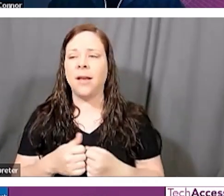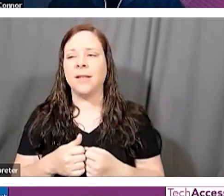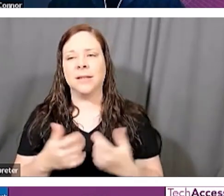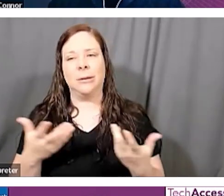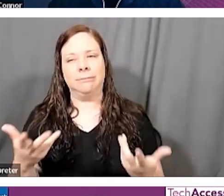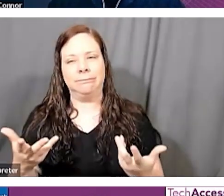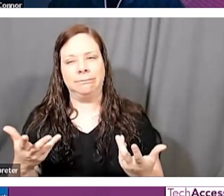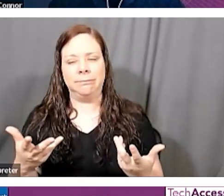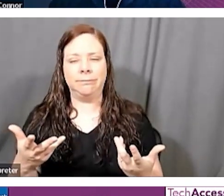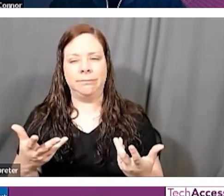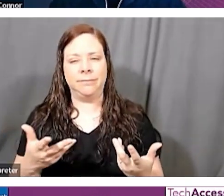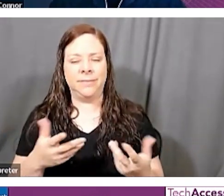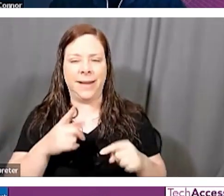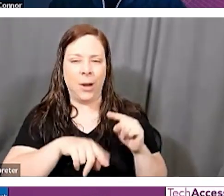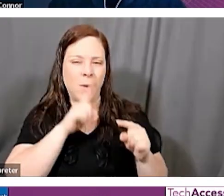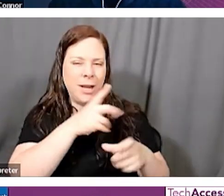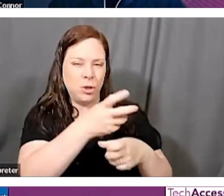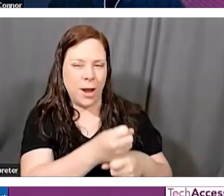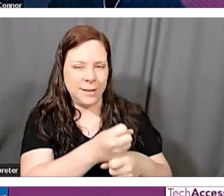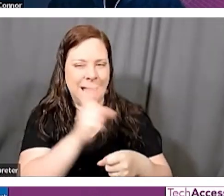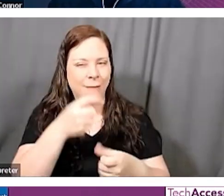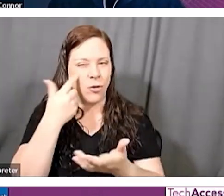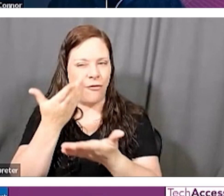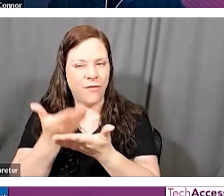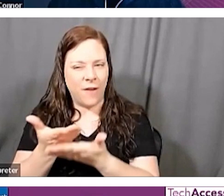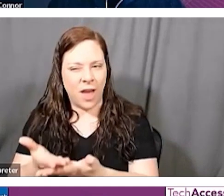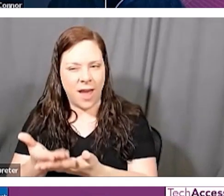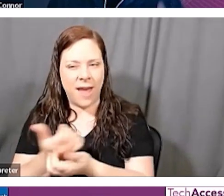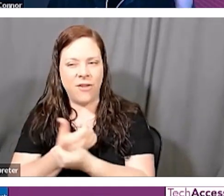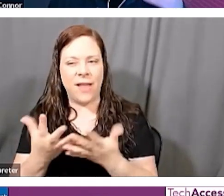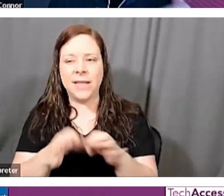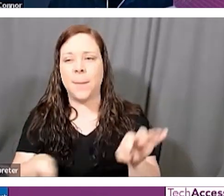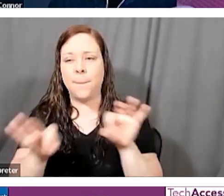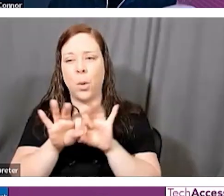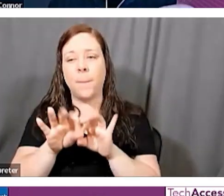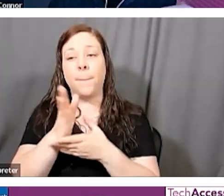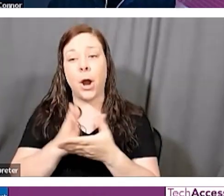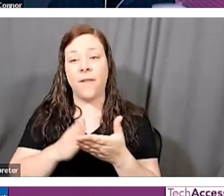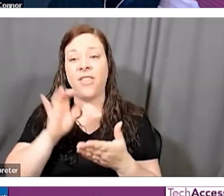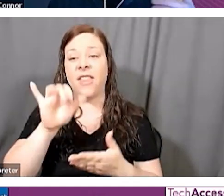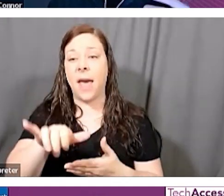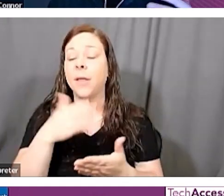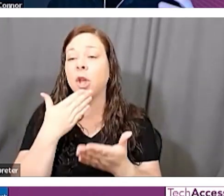but verifying, verifying with maybe all caps that's important to this. But the good news about it, I think, is that it gives people